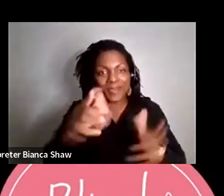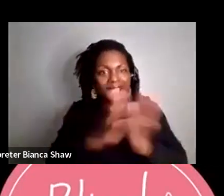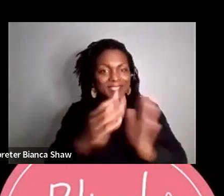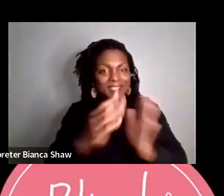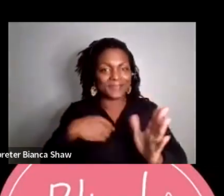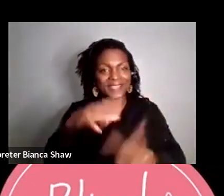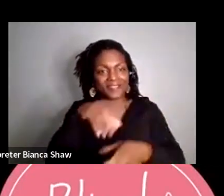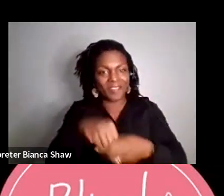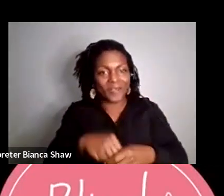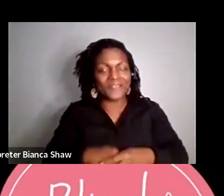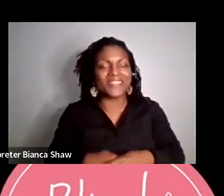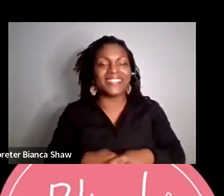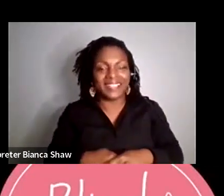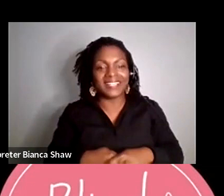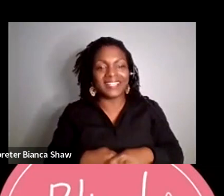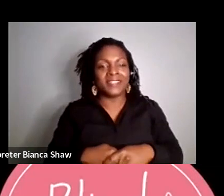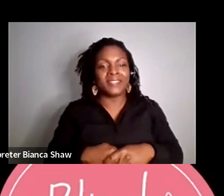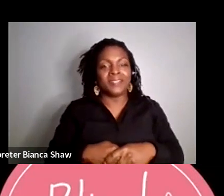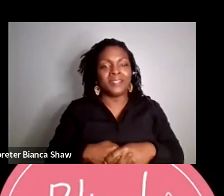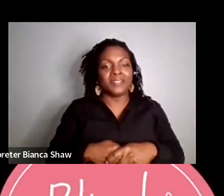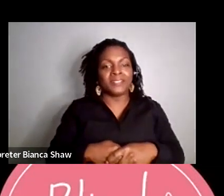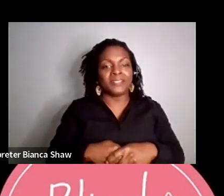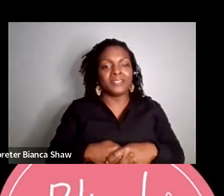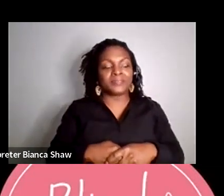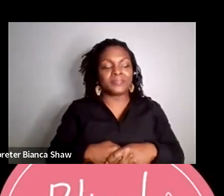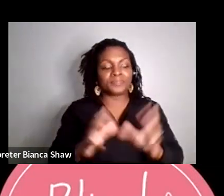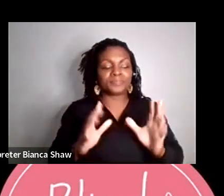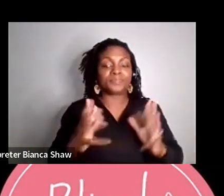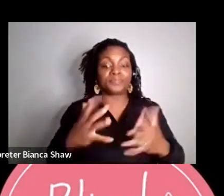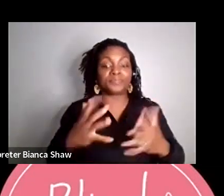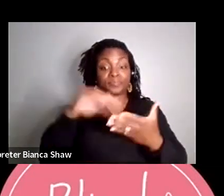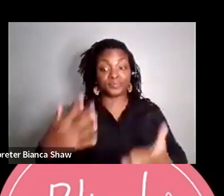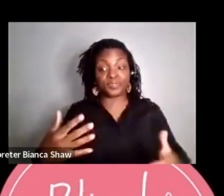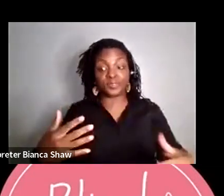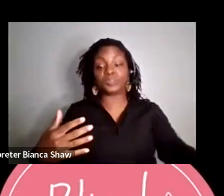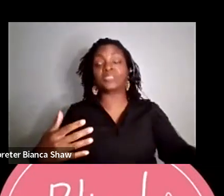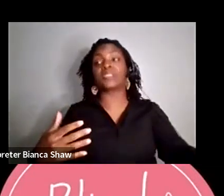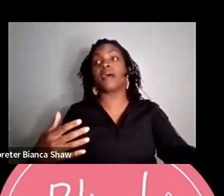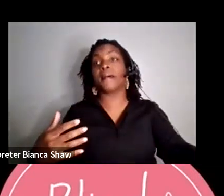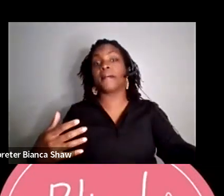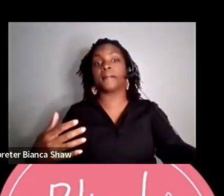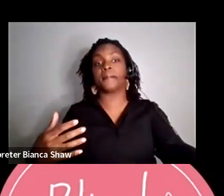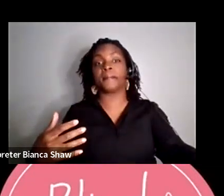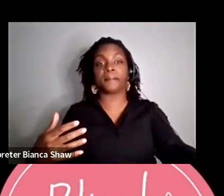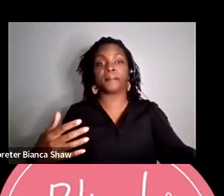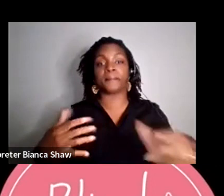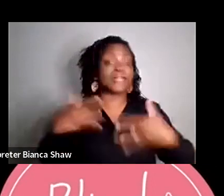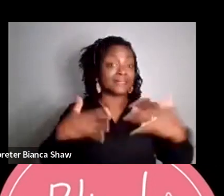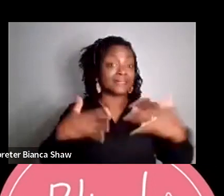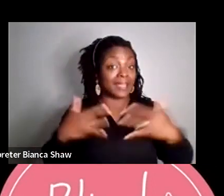We let's see the students They were excited with the opportunity to learn Vi.